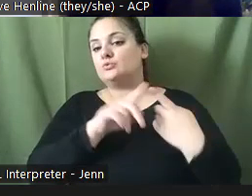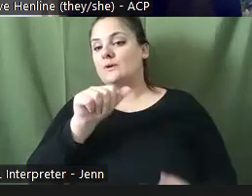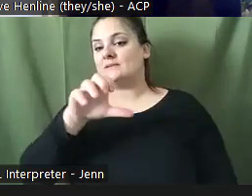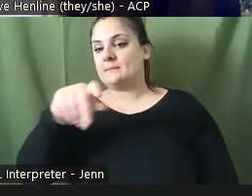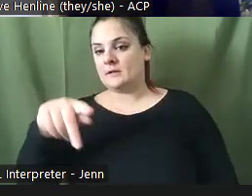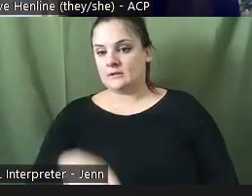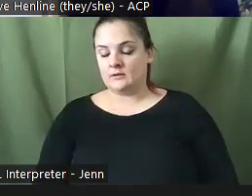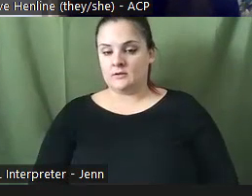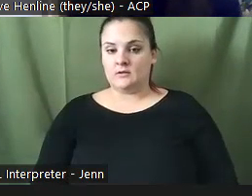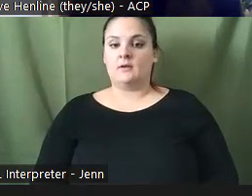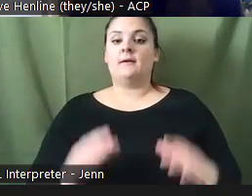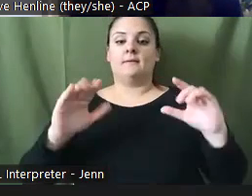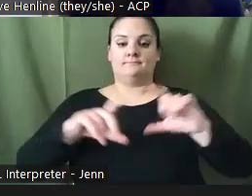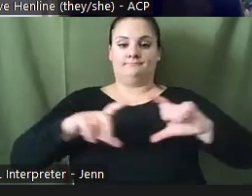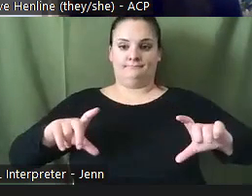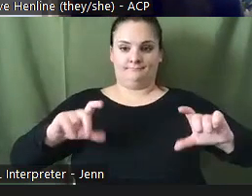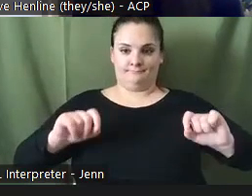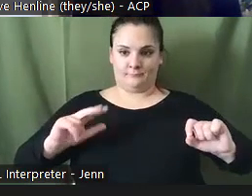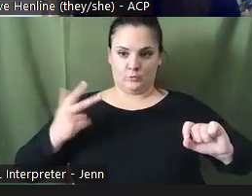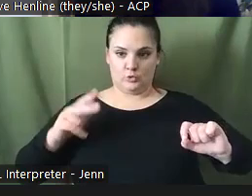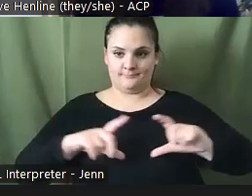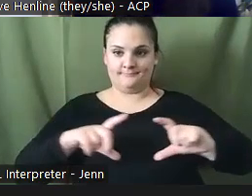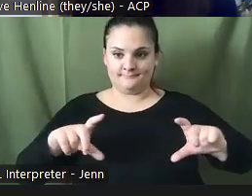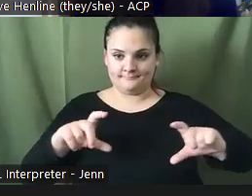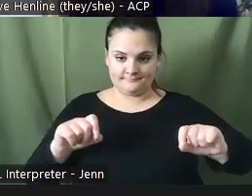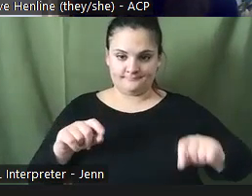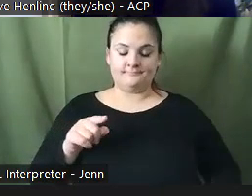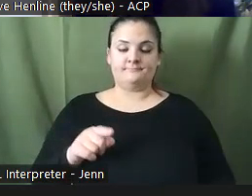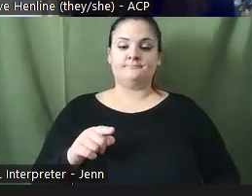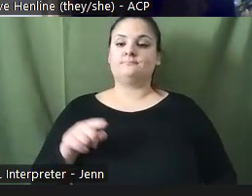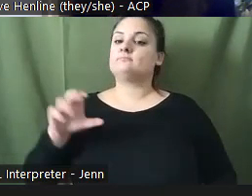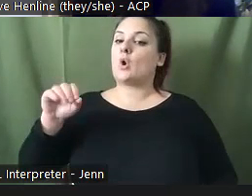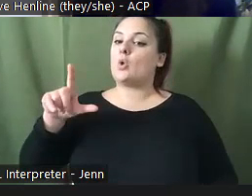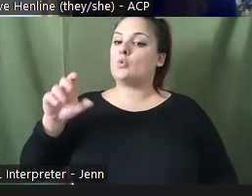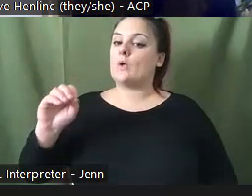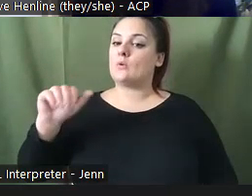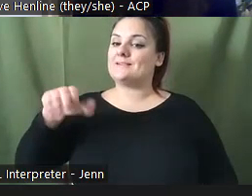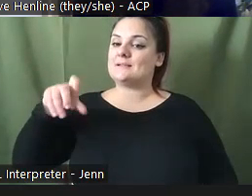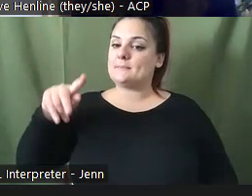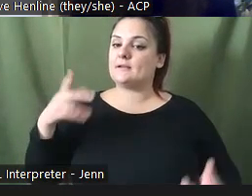Moving to the next rectangle, the Colorado ACP would receive that completed application,